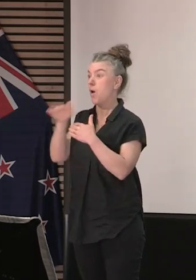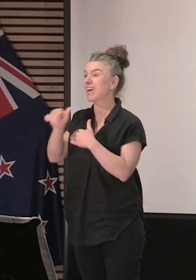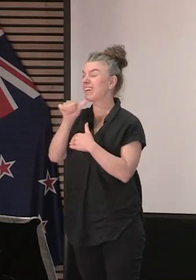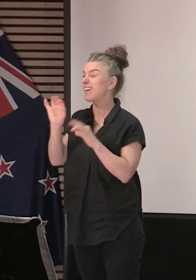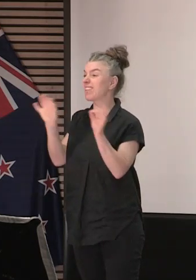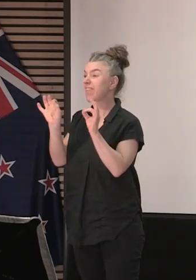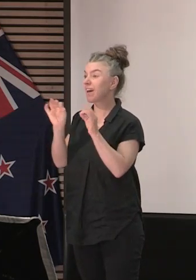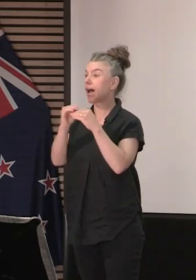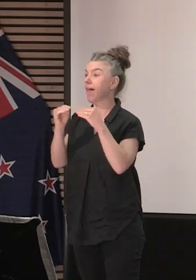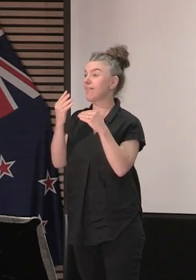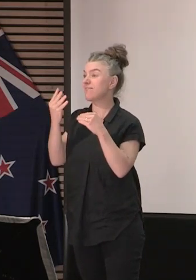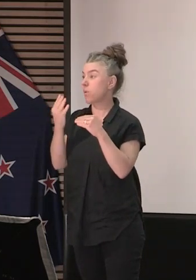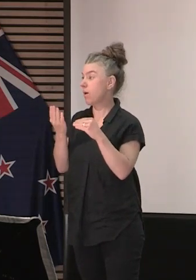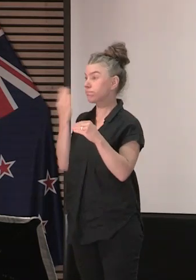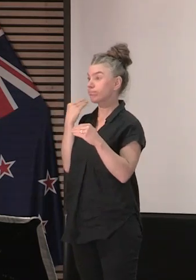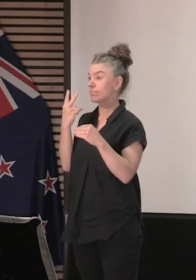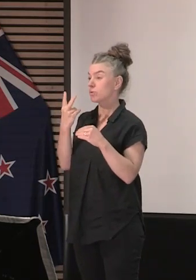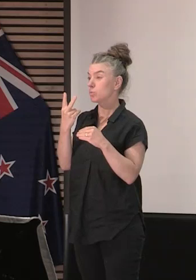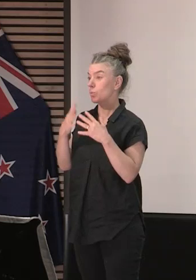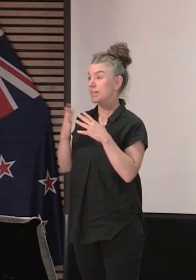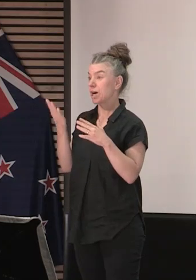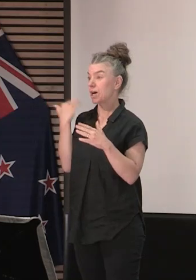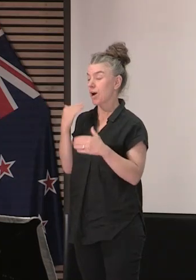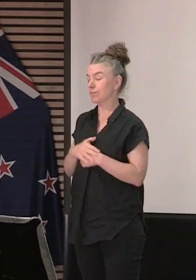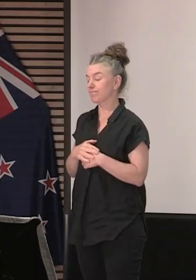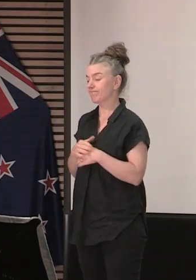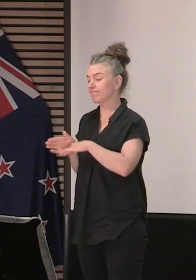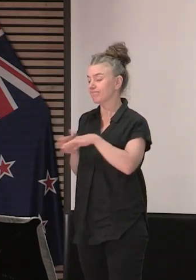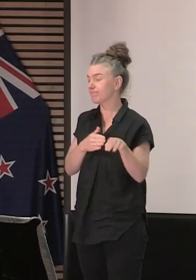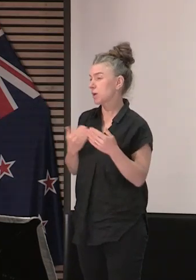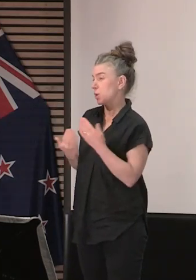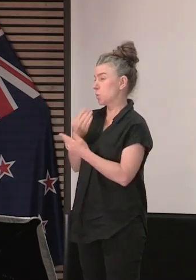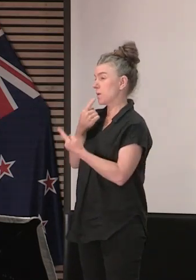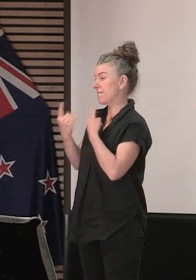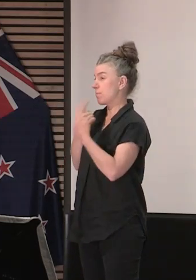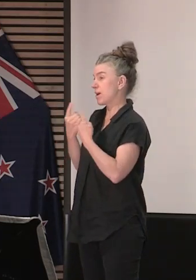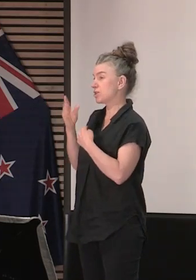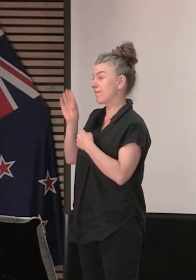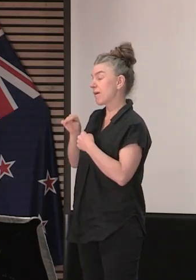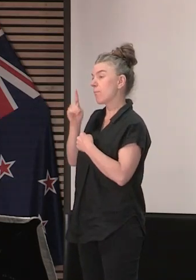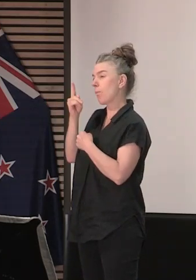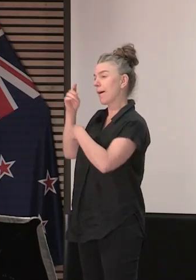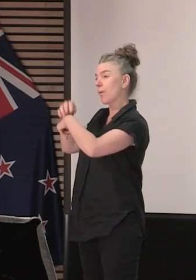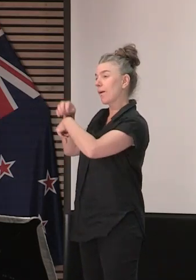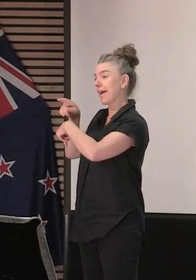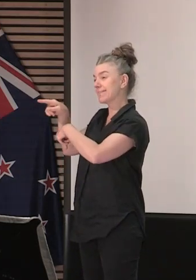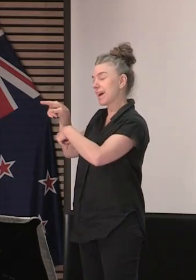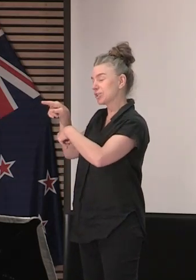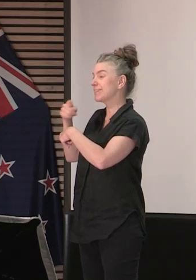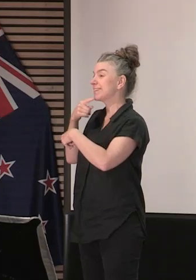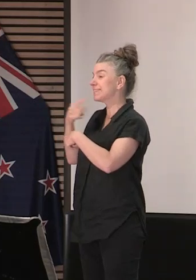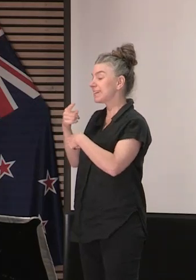And new modelling, due to be released later thisafternoon, suggests that thecurrent controls